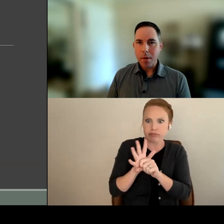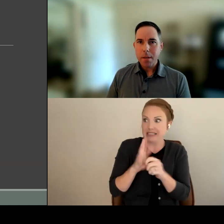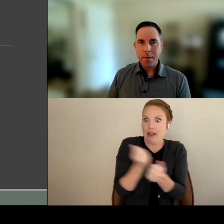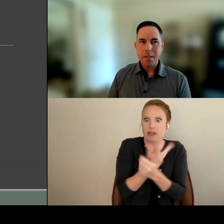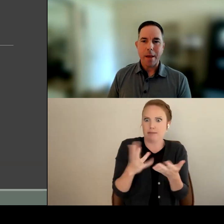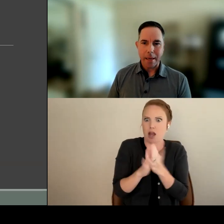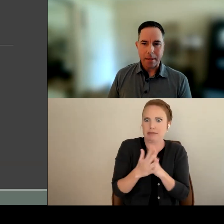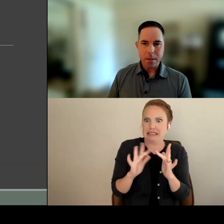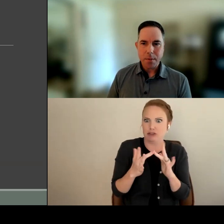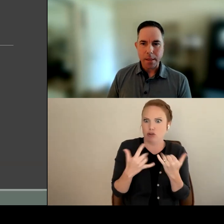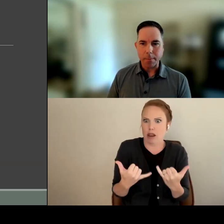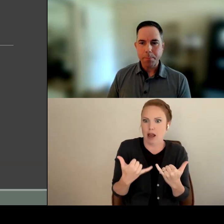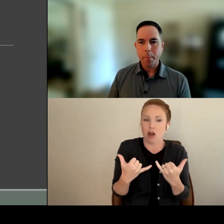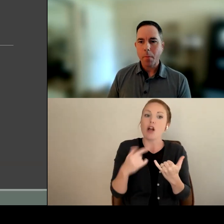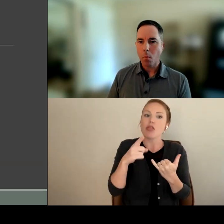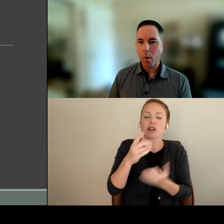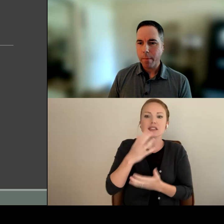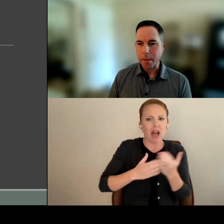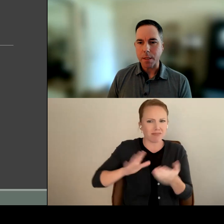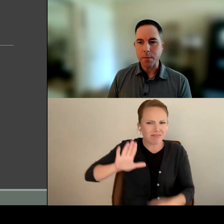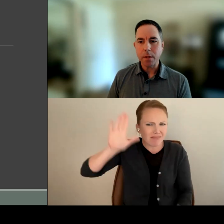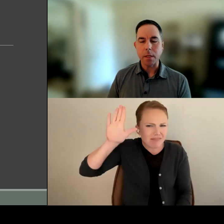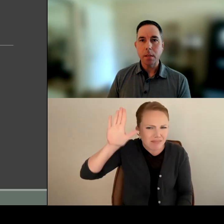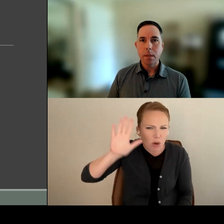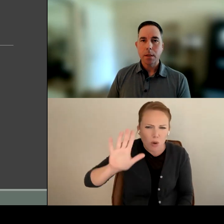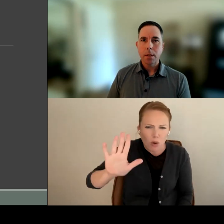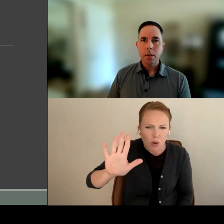there are some hands up saying "what about accessibility?"